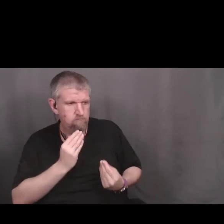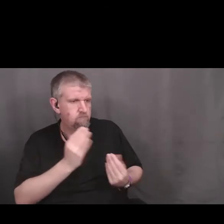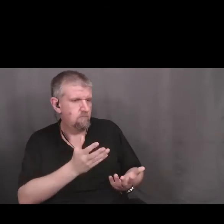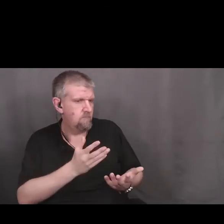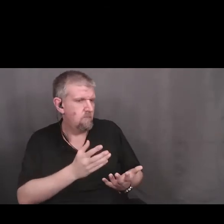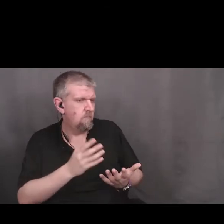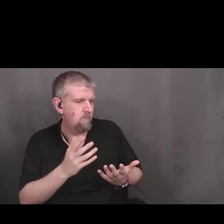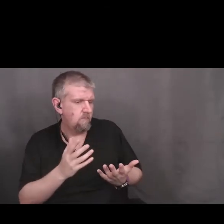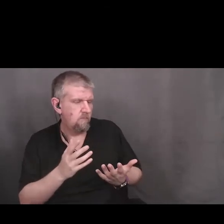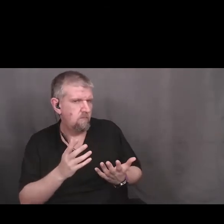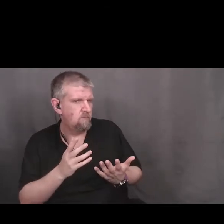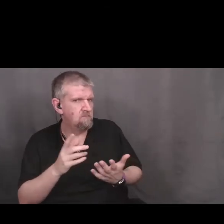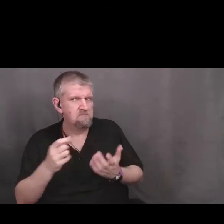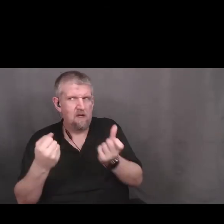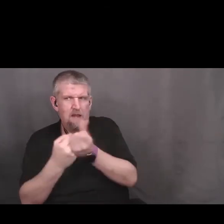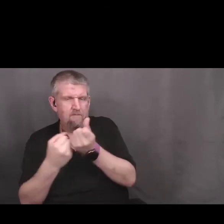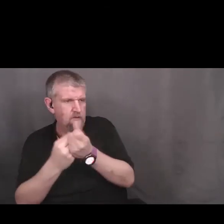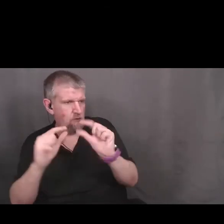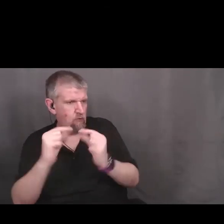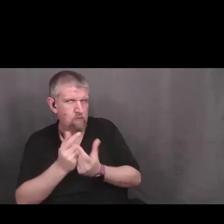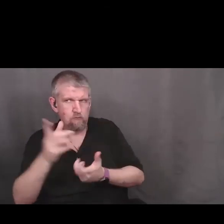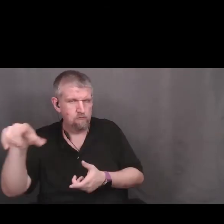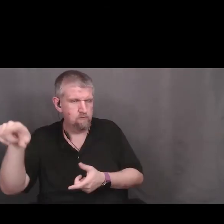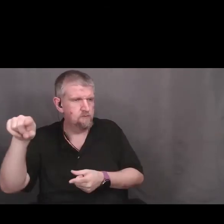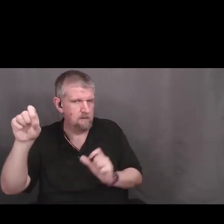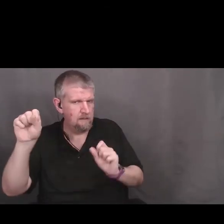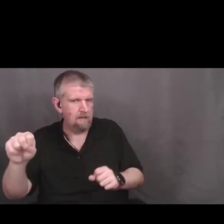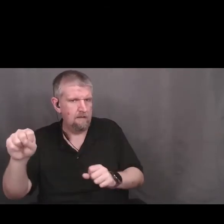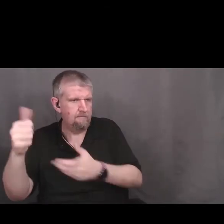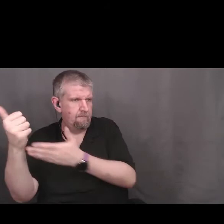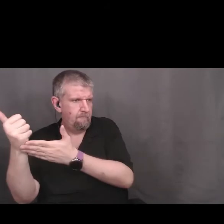that advocacy groups can provide assistance in that regard,